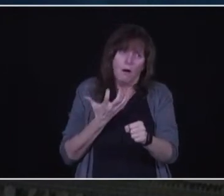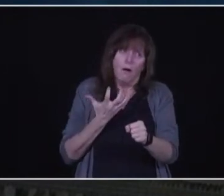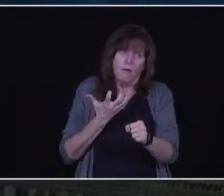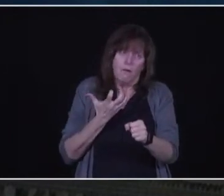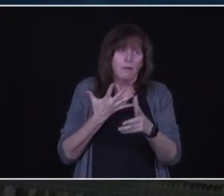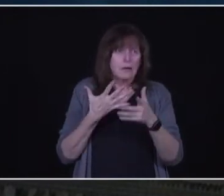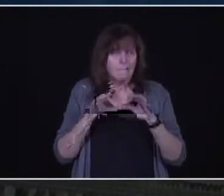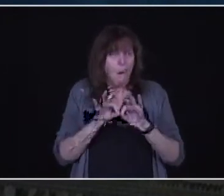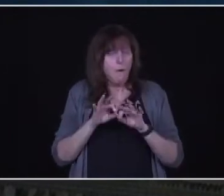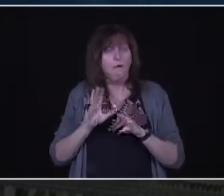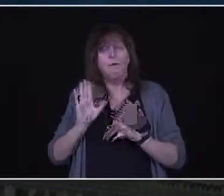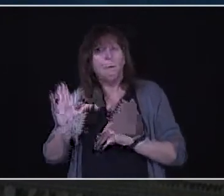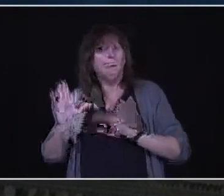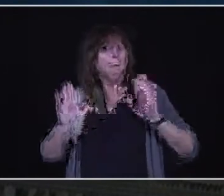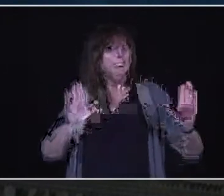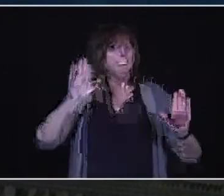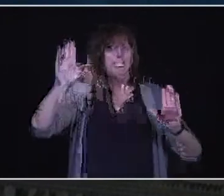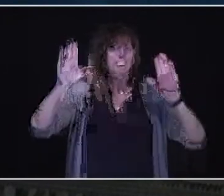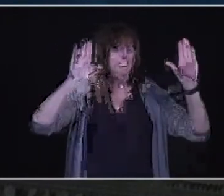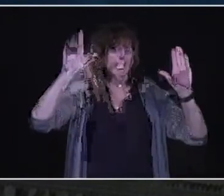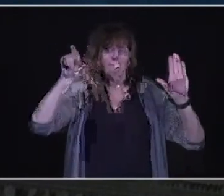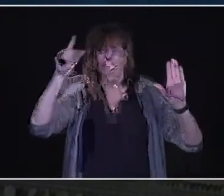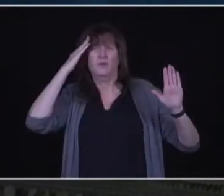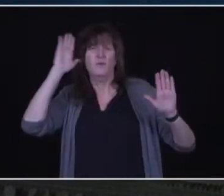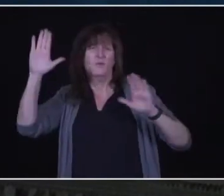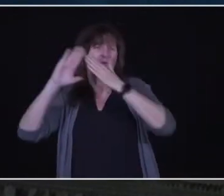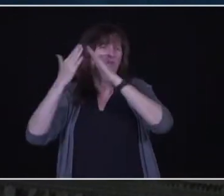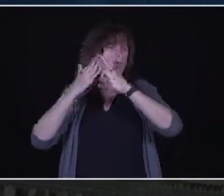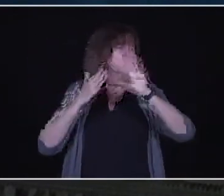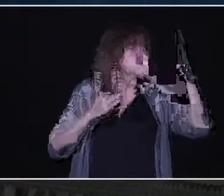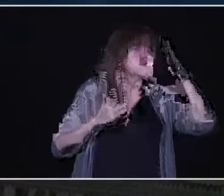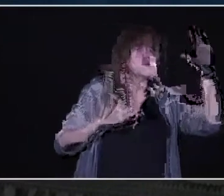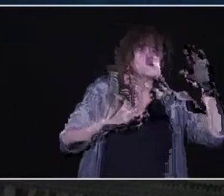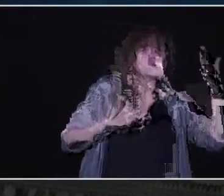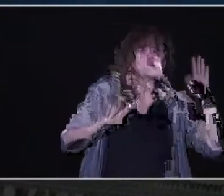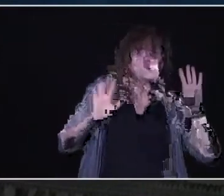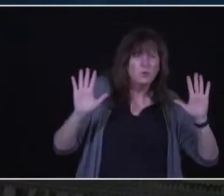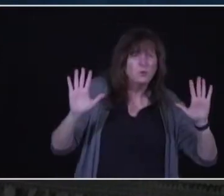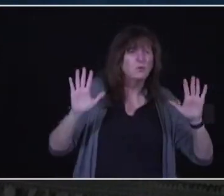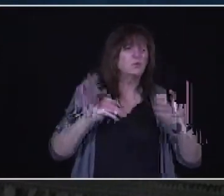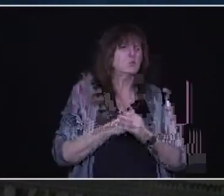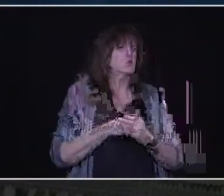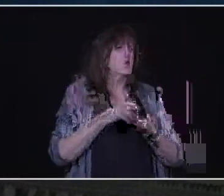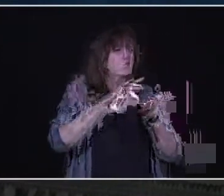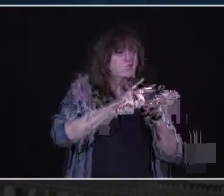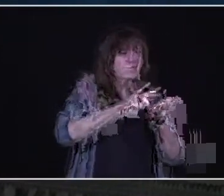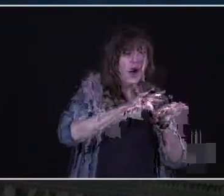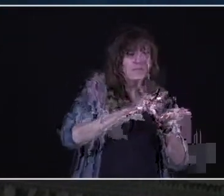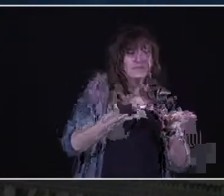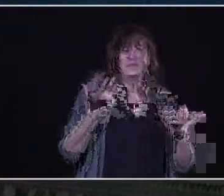individuals, the organizations that know work with, that no the hospitals to work with